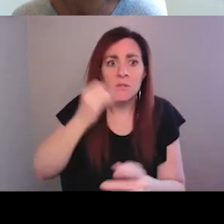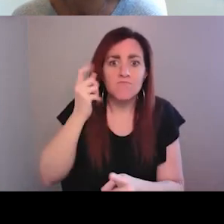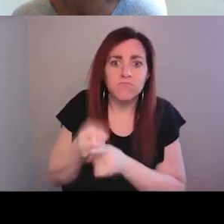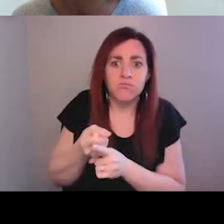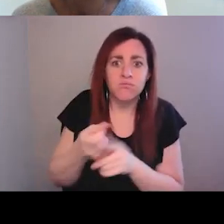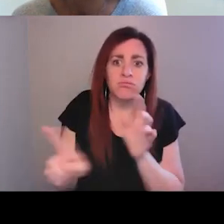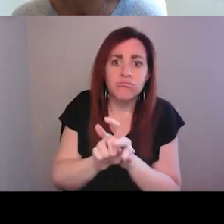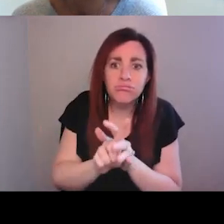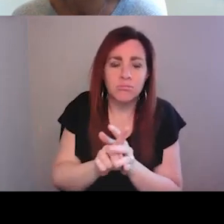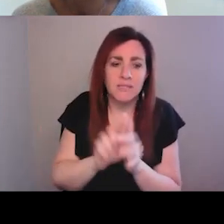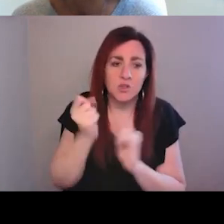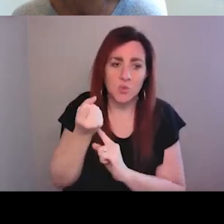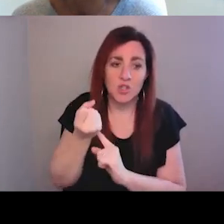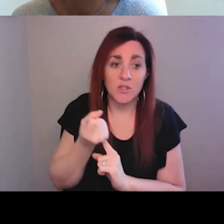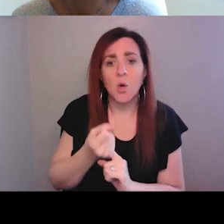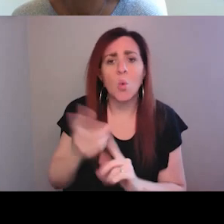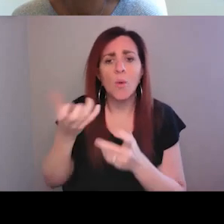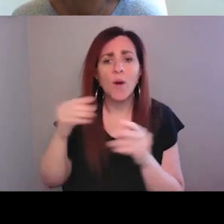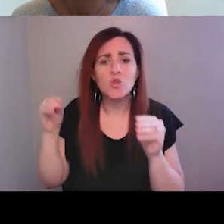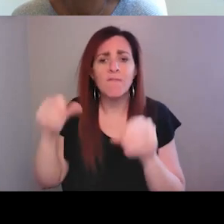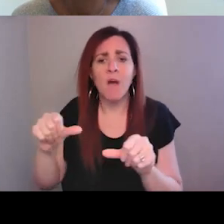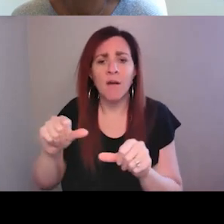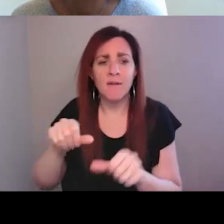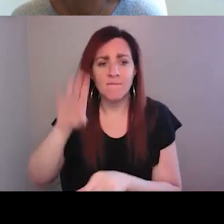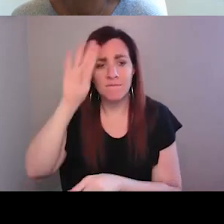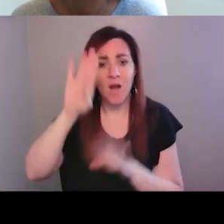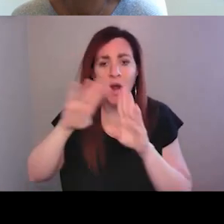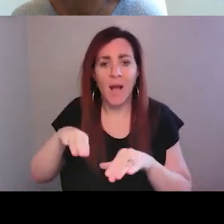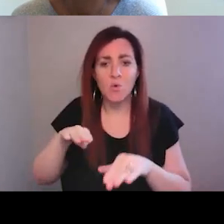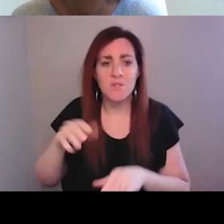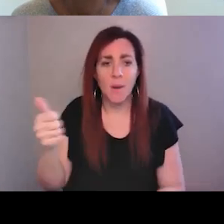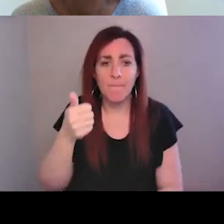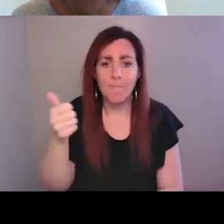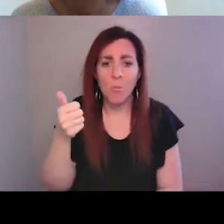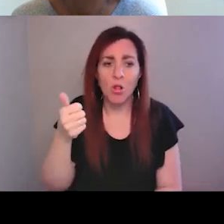WE ALSO WANT TO FUND FIREHOUSE MOBILE CRISIS. WE REALLY SEE THE